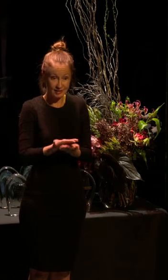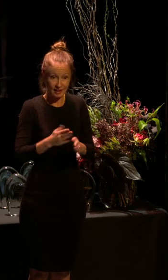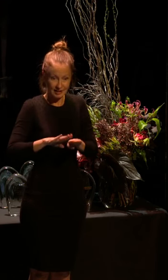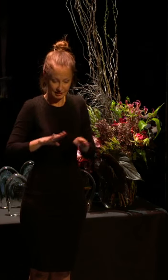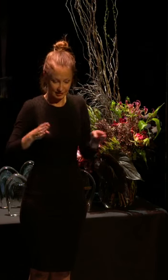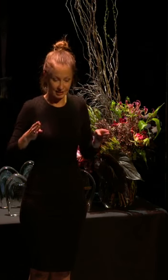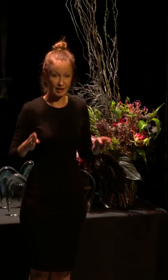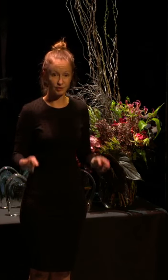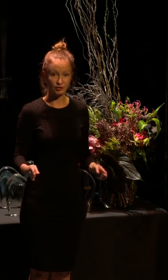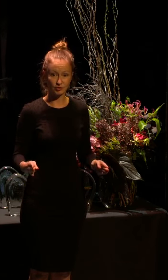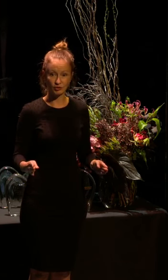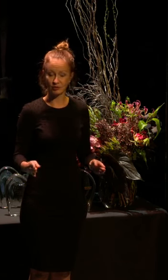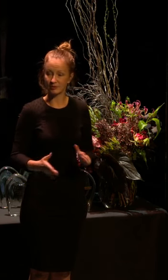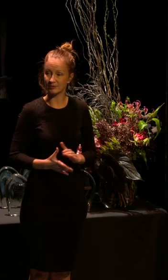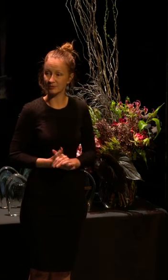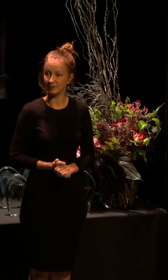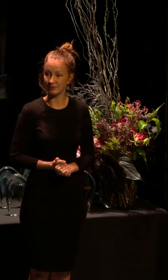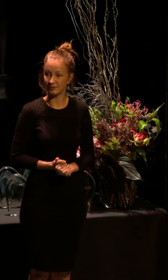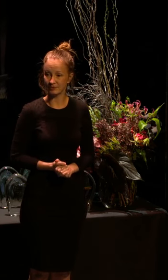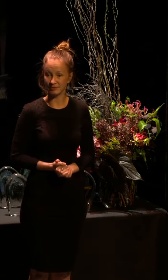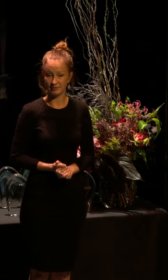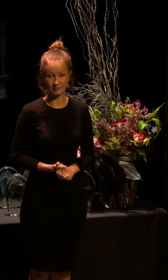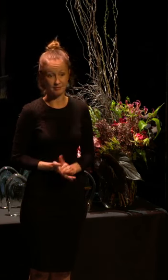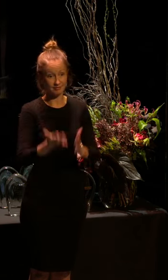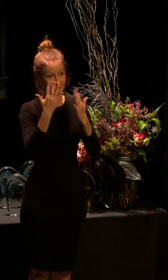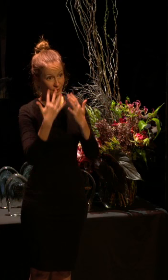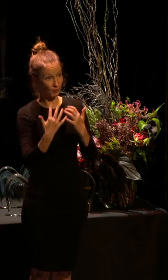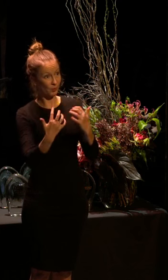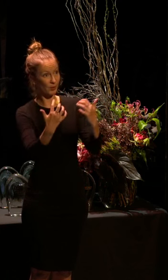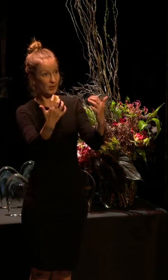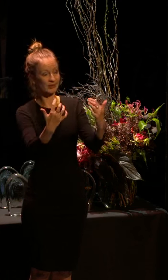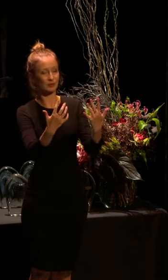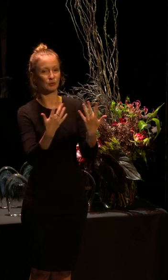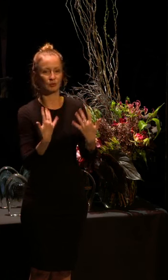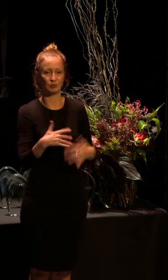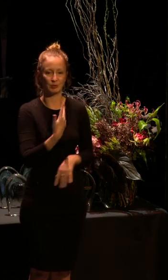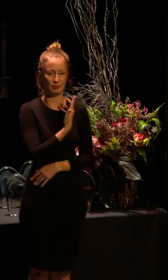and before this audience on this night. And what a night it is -